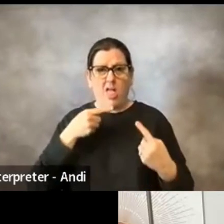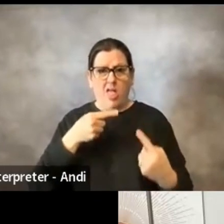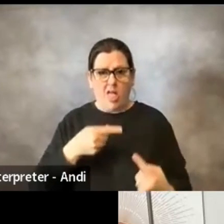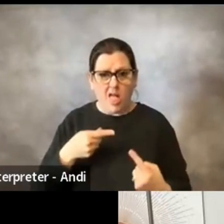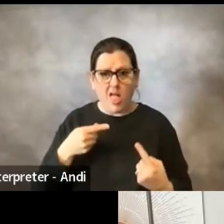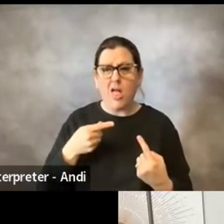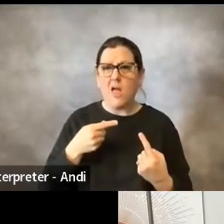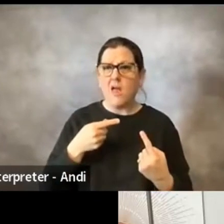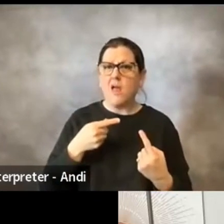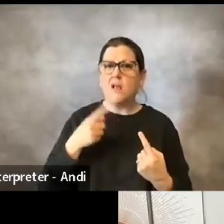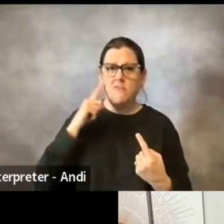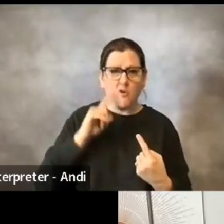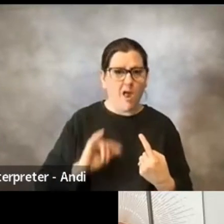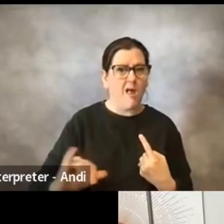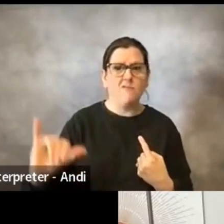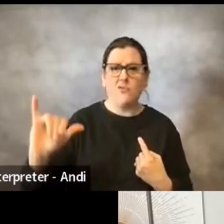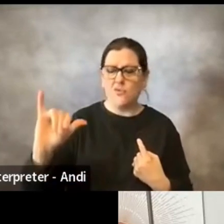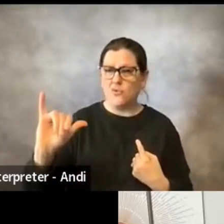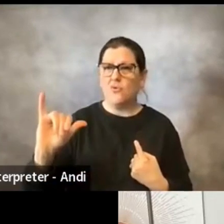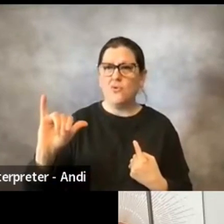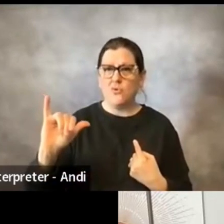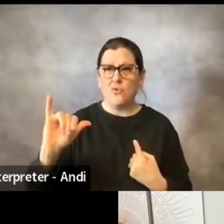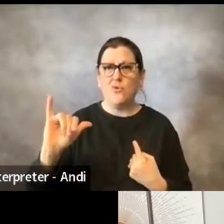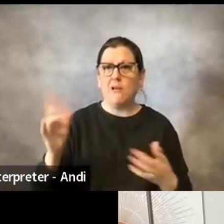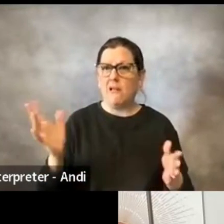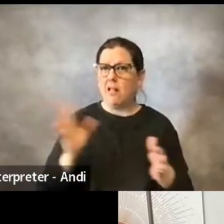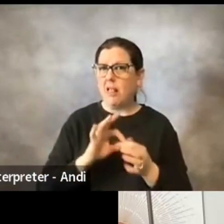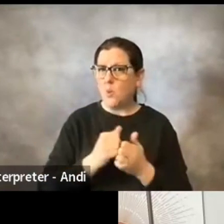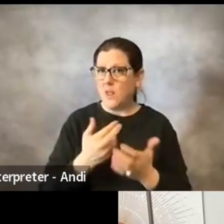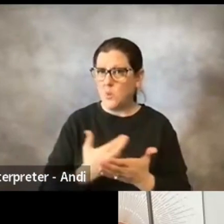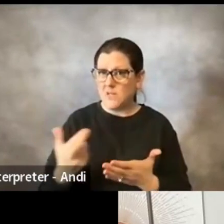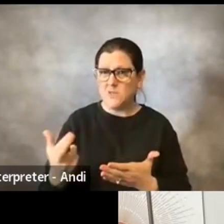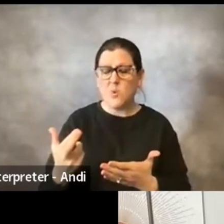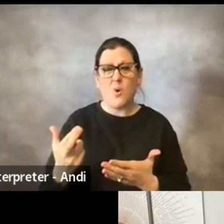forever. You know, linking with resources is a part of a robust